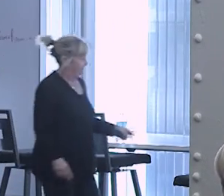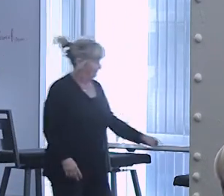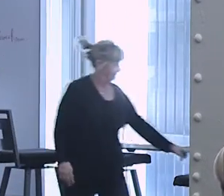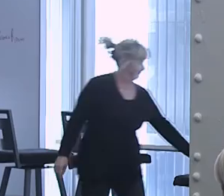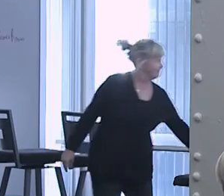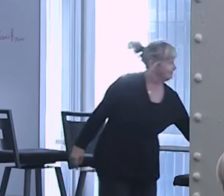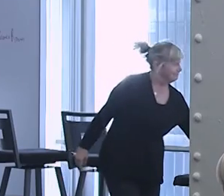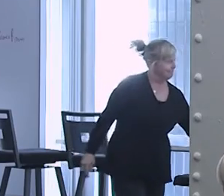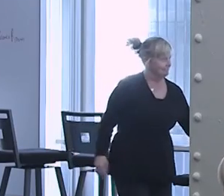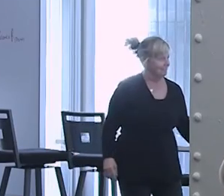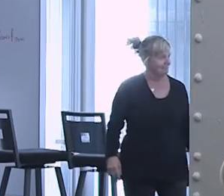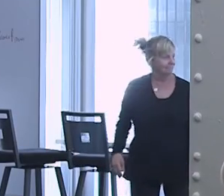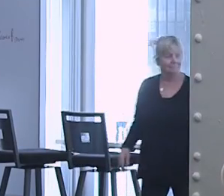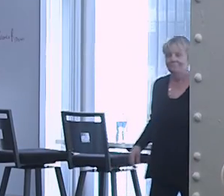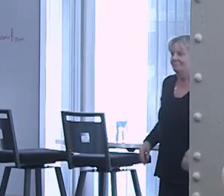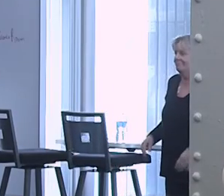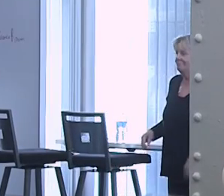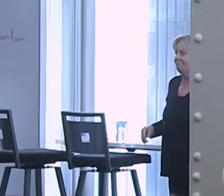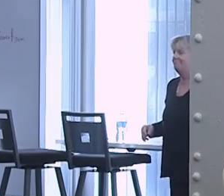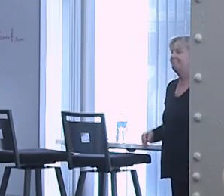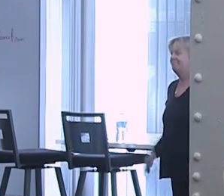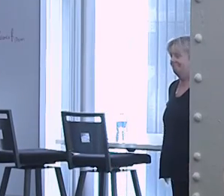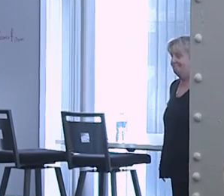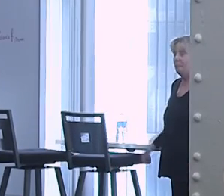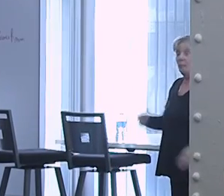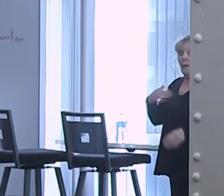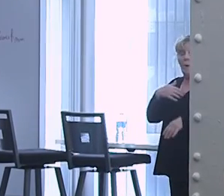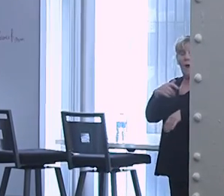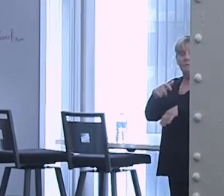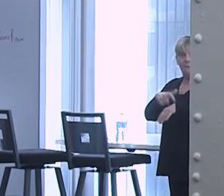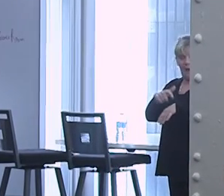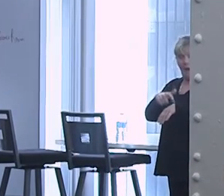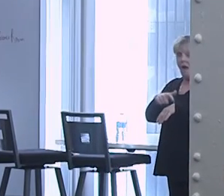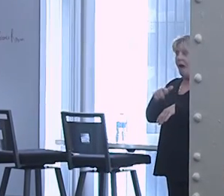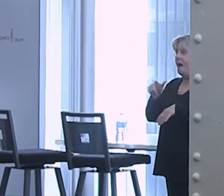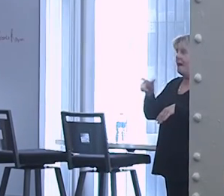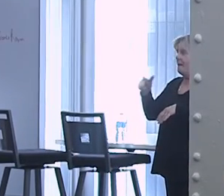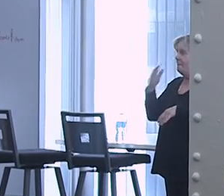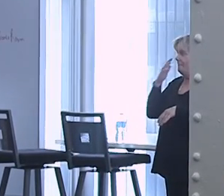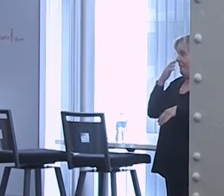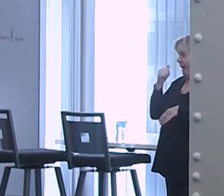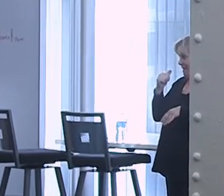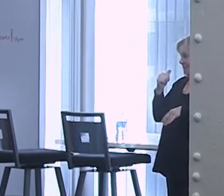Thank you Shain. We have time, because we would like to get lunch underway,